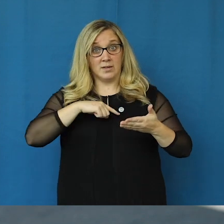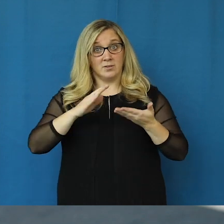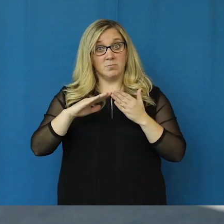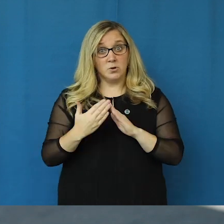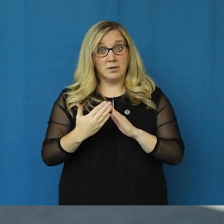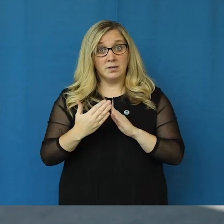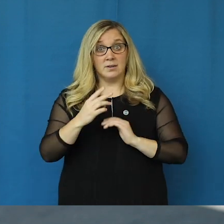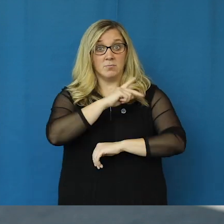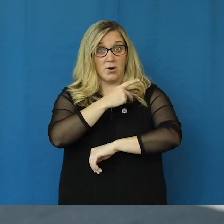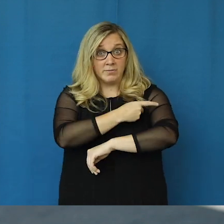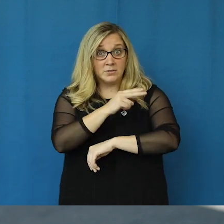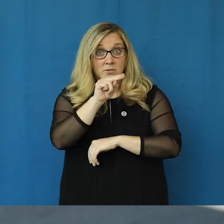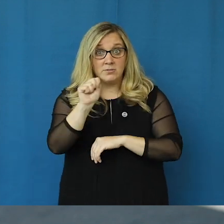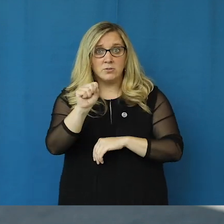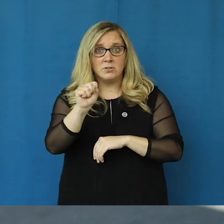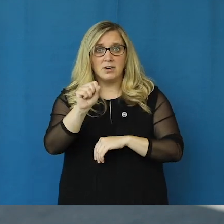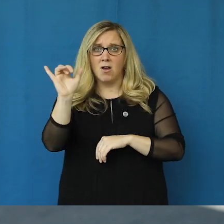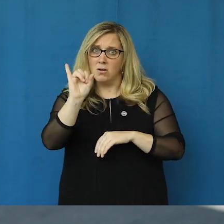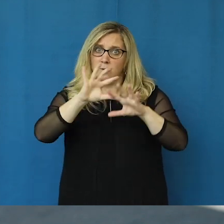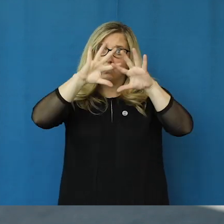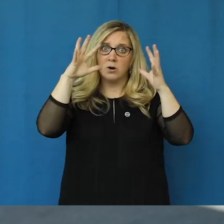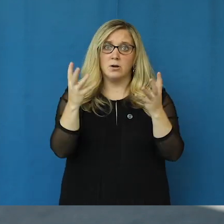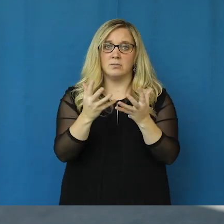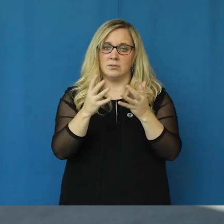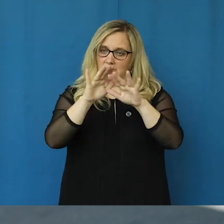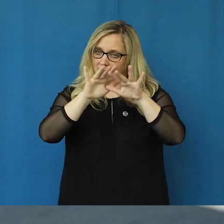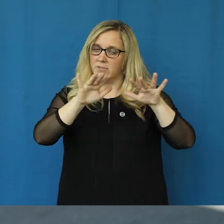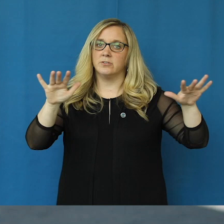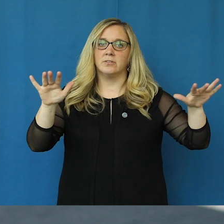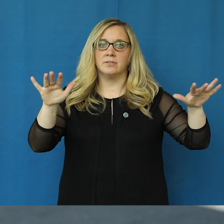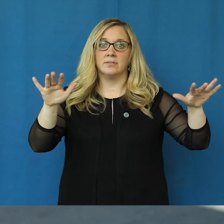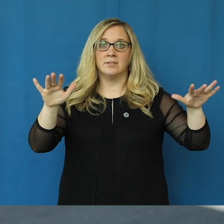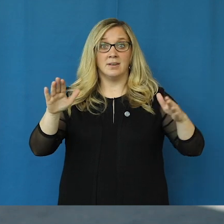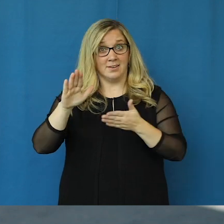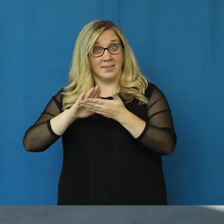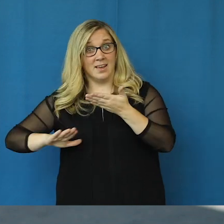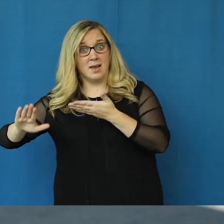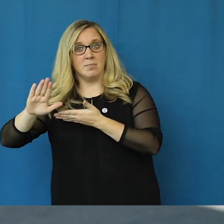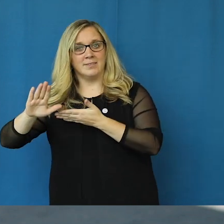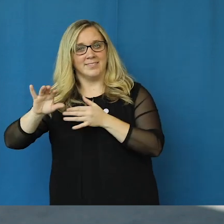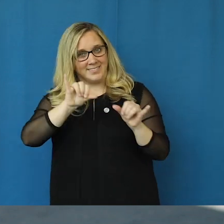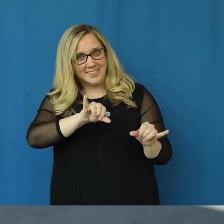a province, and just the world itself, is a very diverse place. Our campus is not much different.